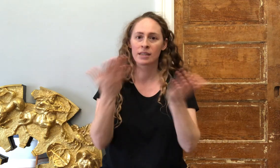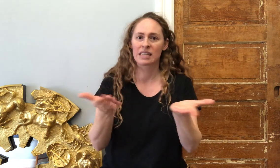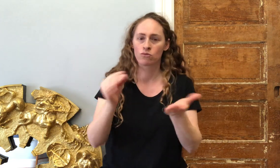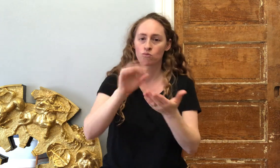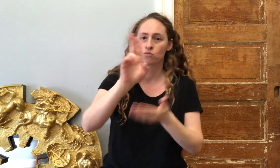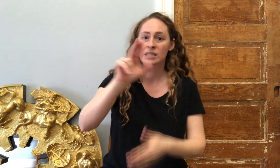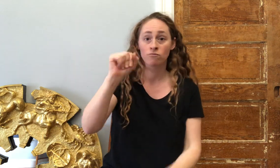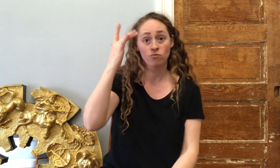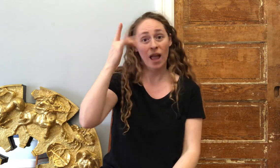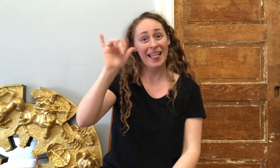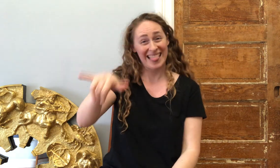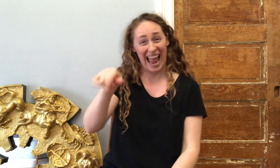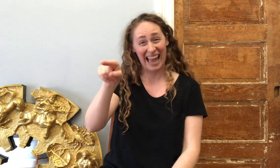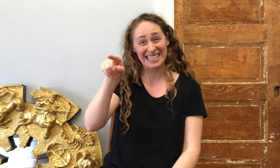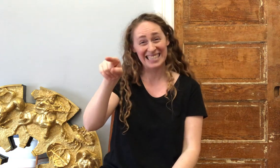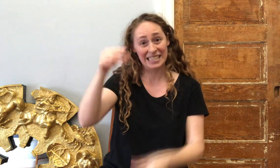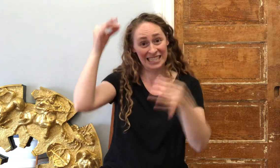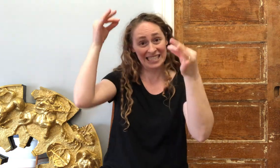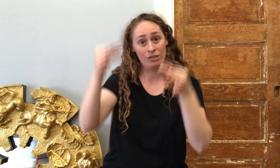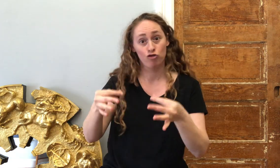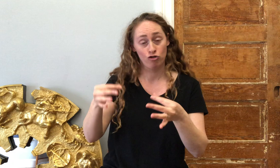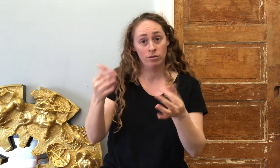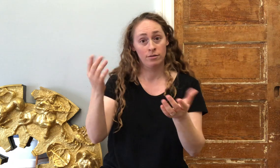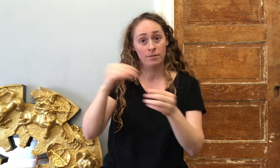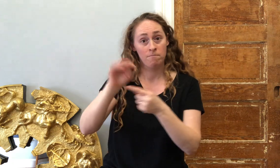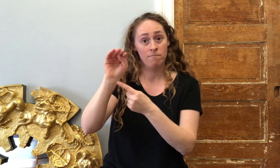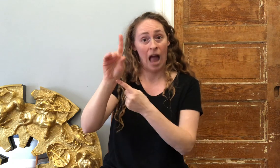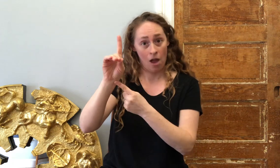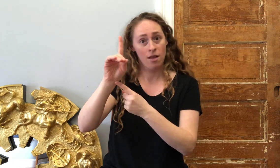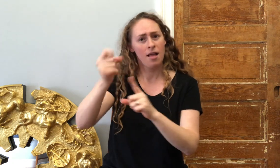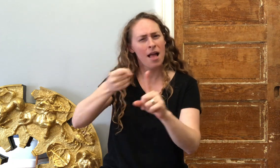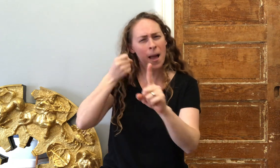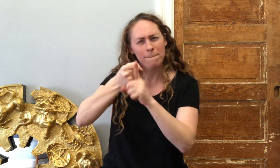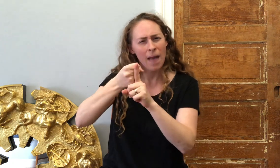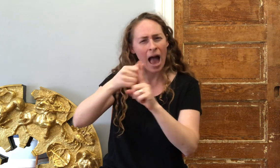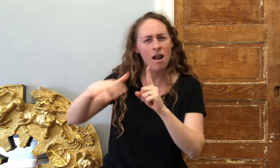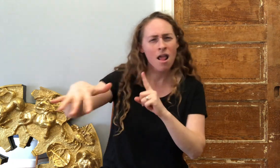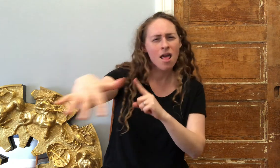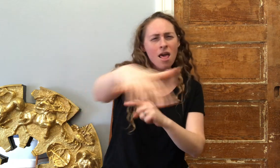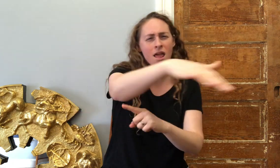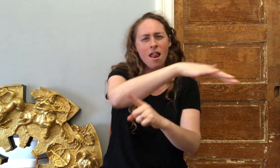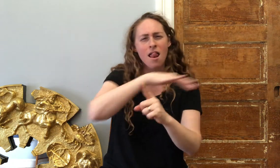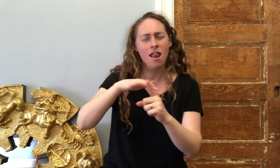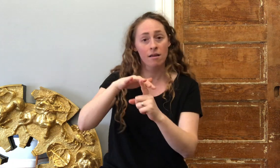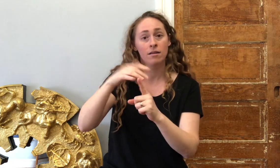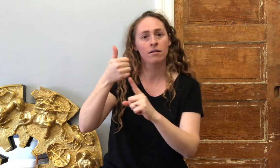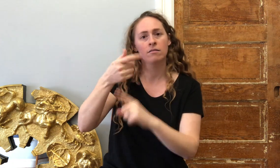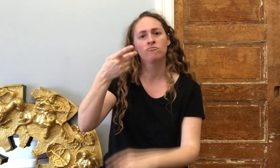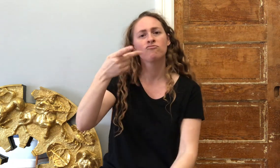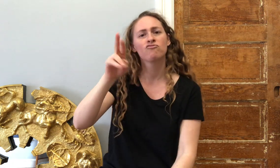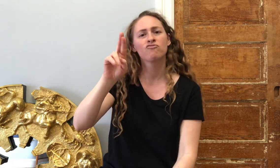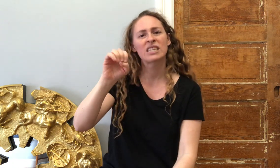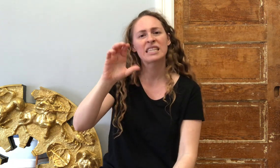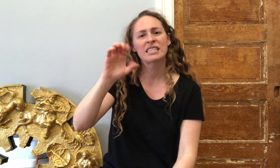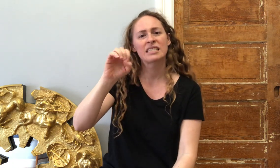the decision in Maryland made an immense impact on the whole interpreting community here.